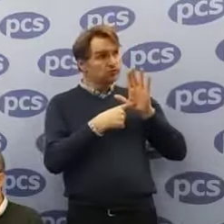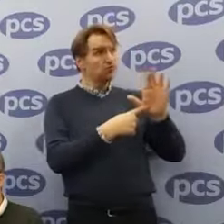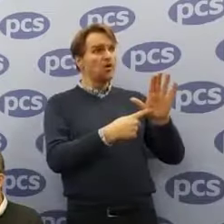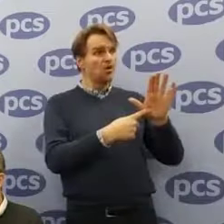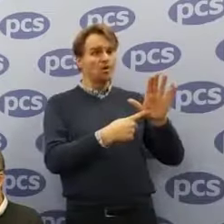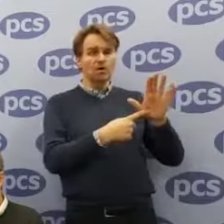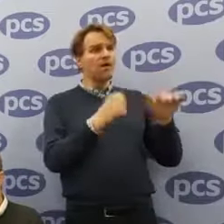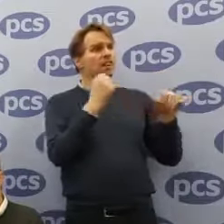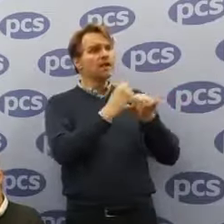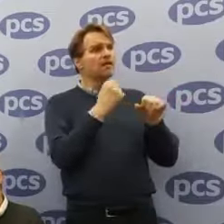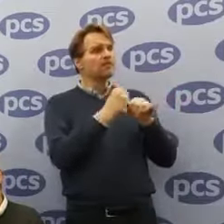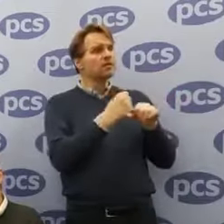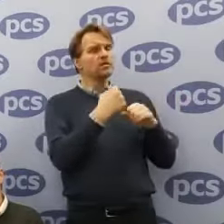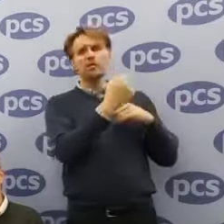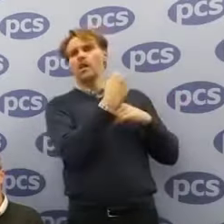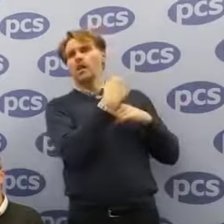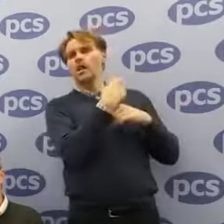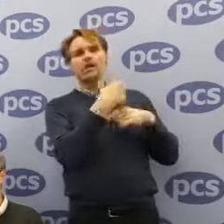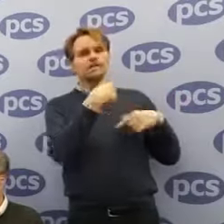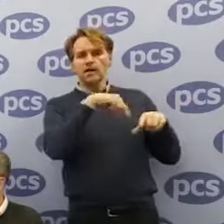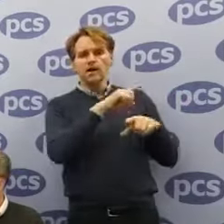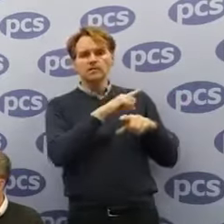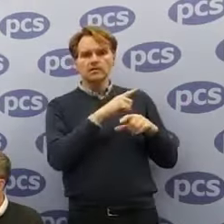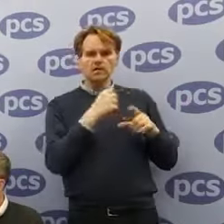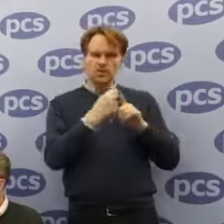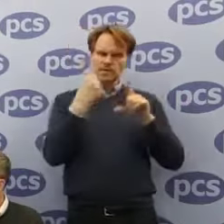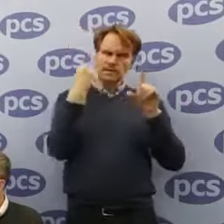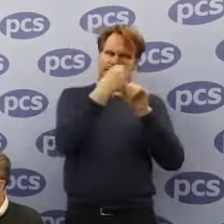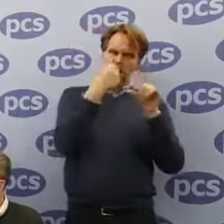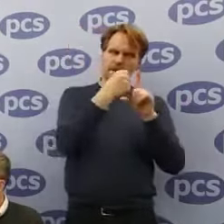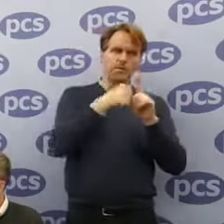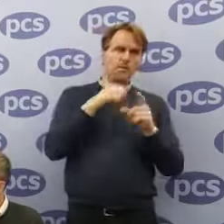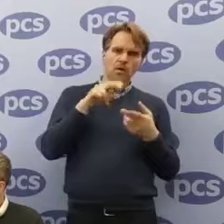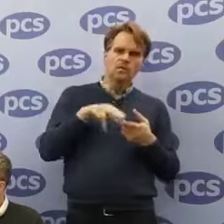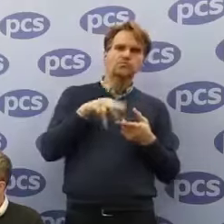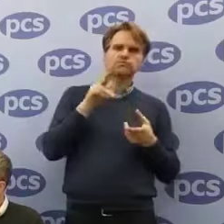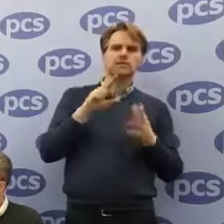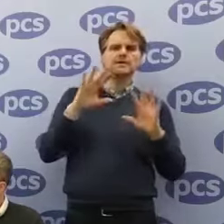and this pay campaign gives us a real opportunity to show them that. Okay thank